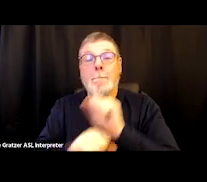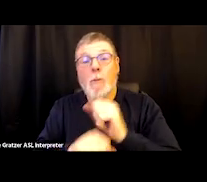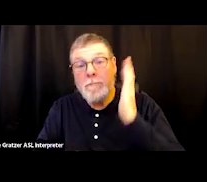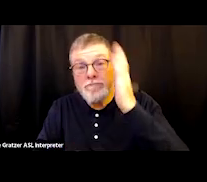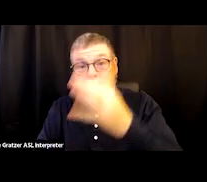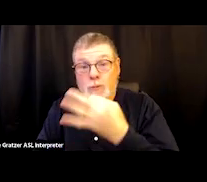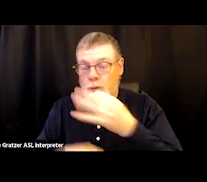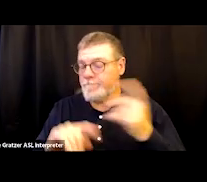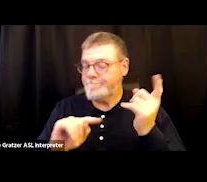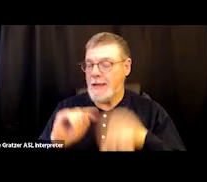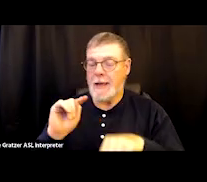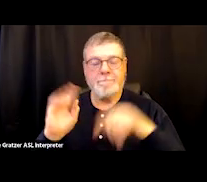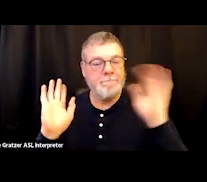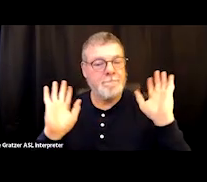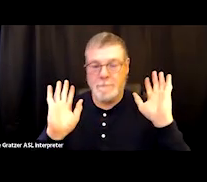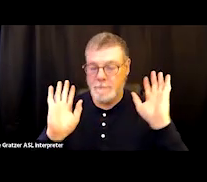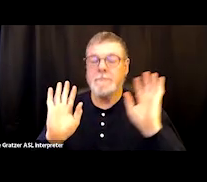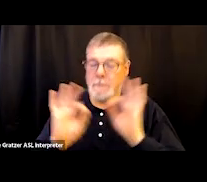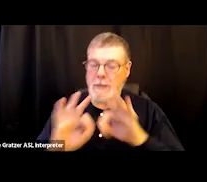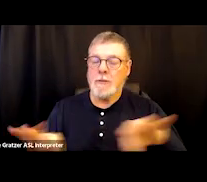So it's a critical component.